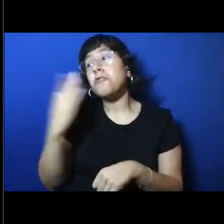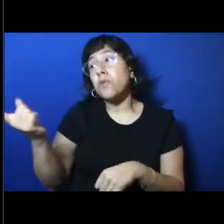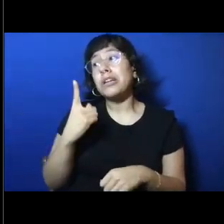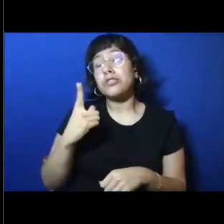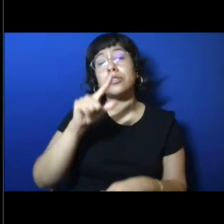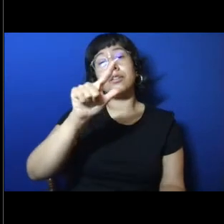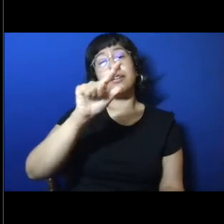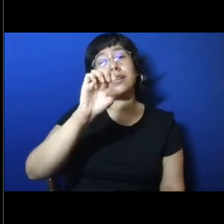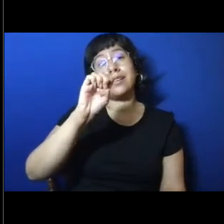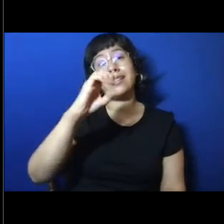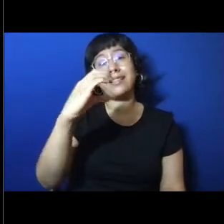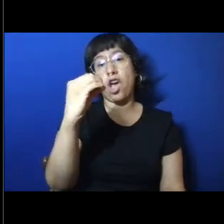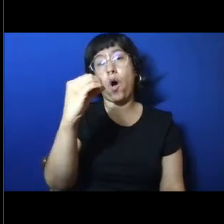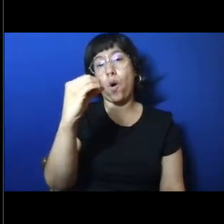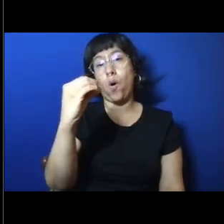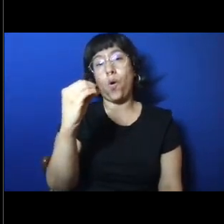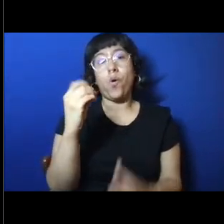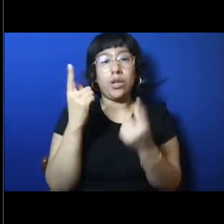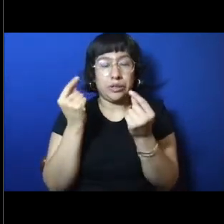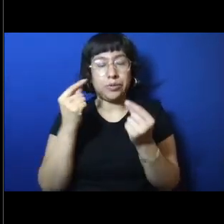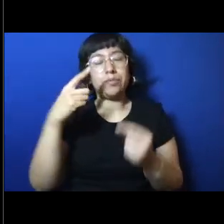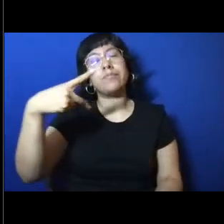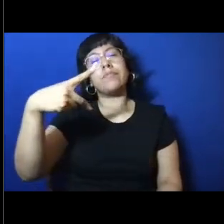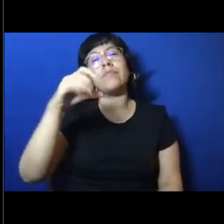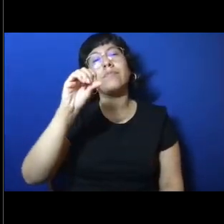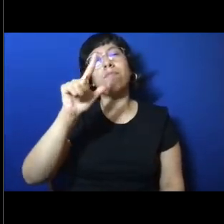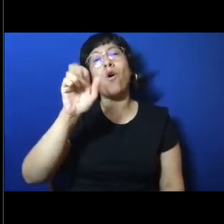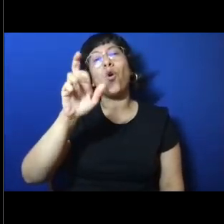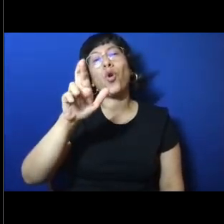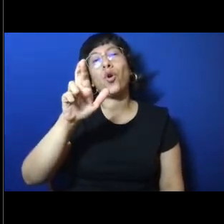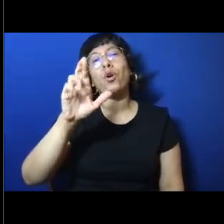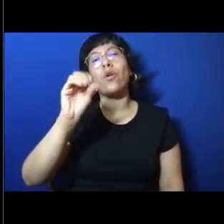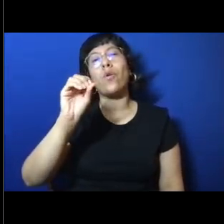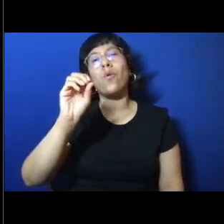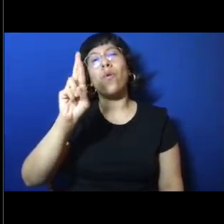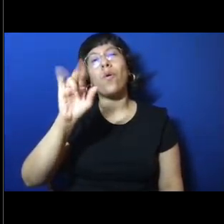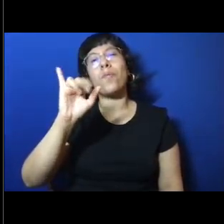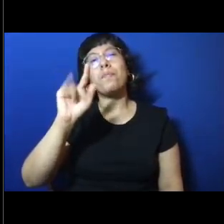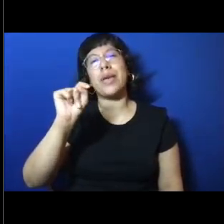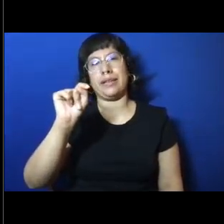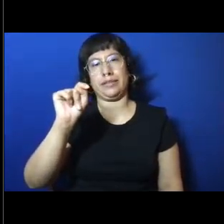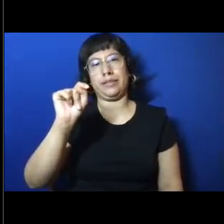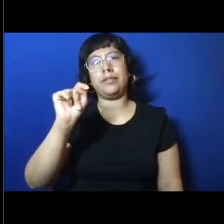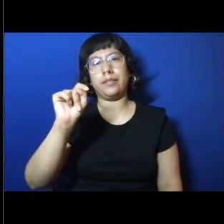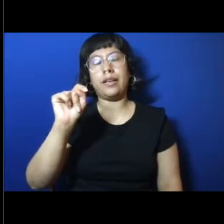are usually polar orbiting for weather applications. There's a long-term, a long-winded reason for that.